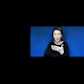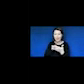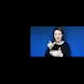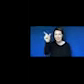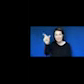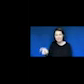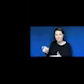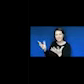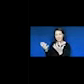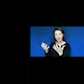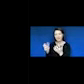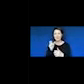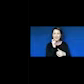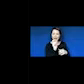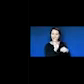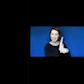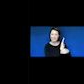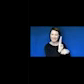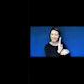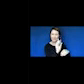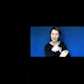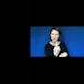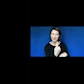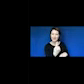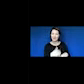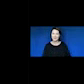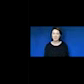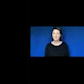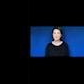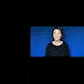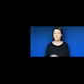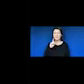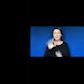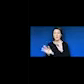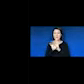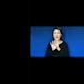We are able to pick a general category that has this strengths and the interests of the